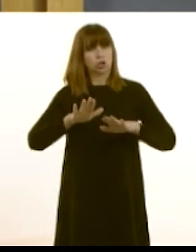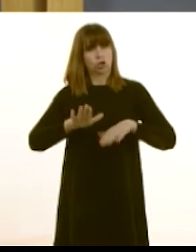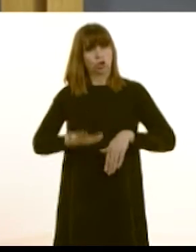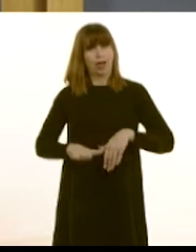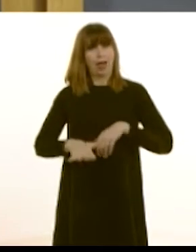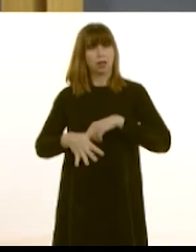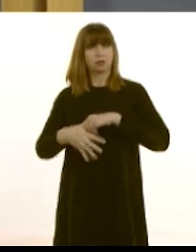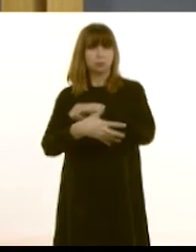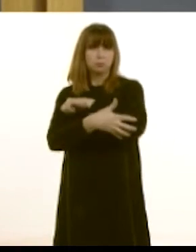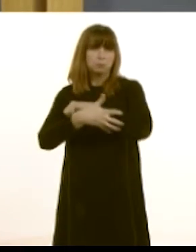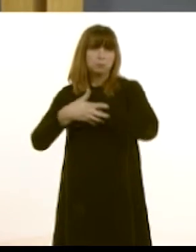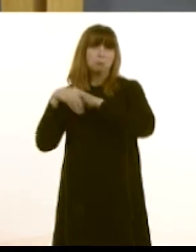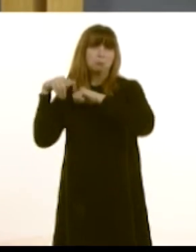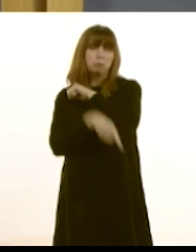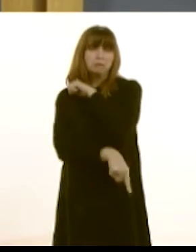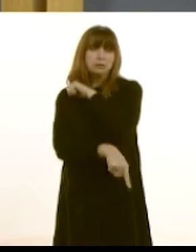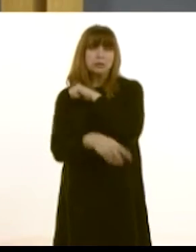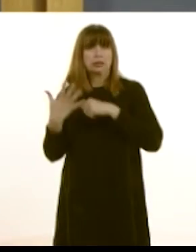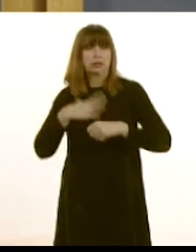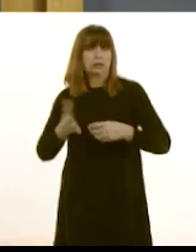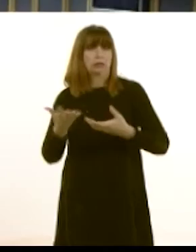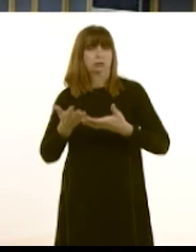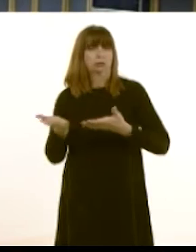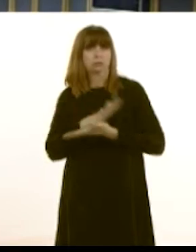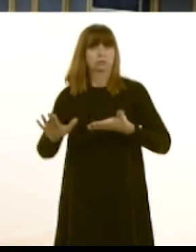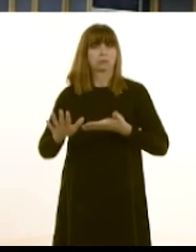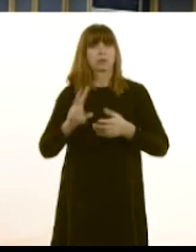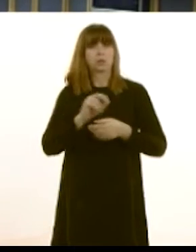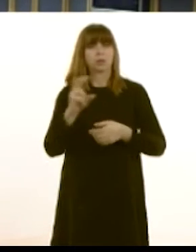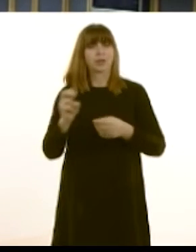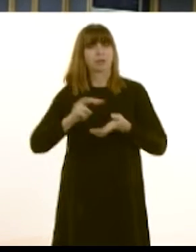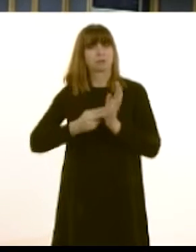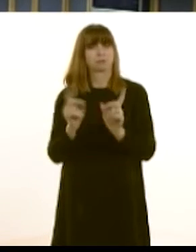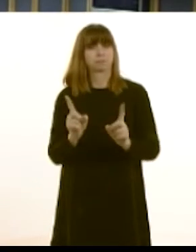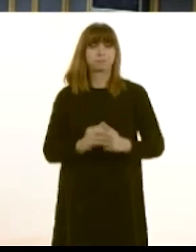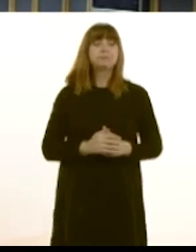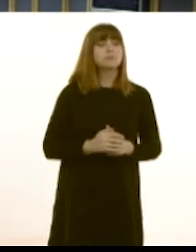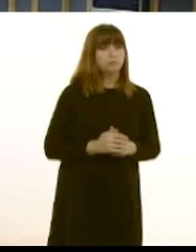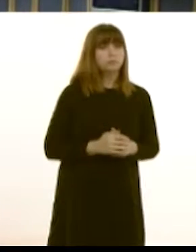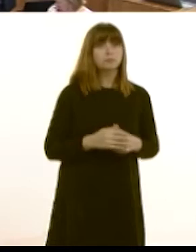OAQ(4)2641(FM) Carwyn Jones: Our child poverty strategy, published last year, does set out our priorities for tackling child poverty.